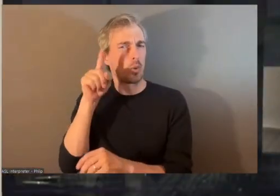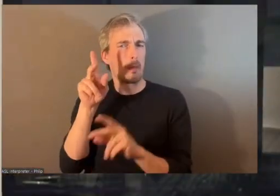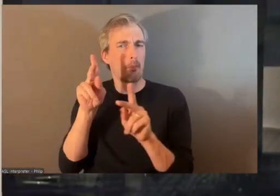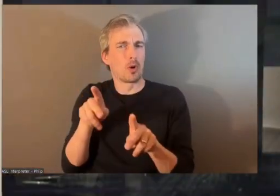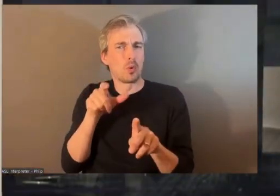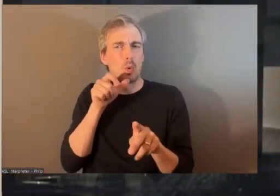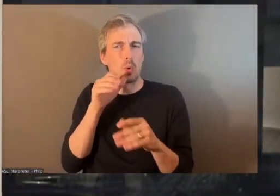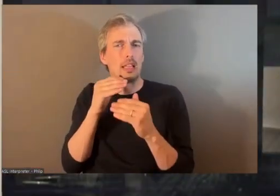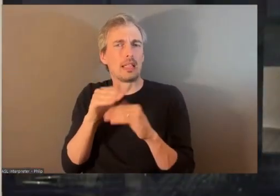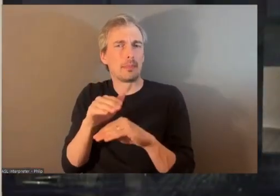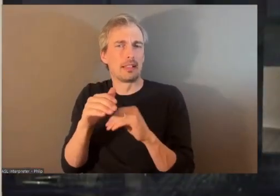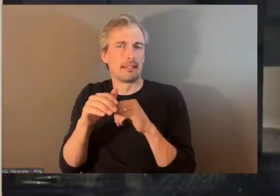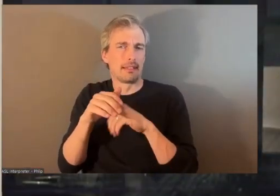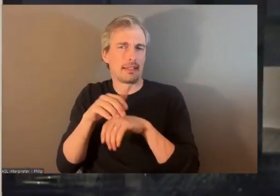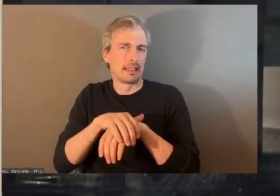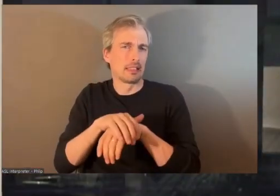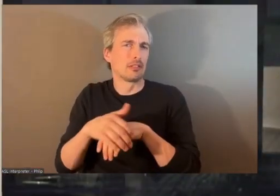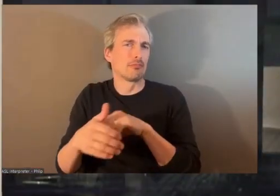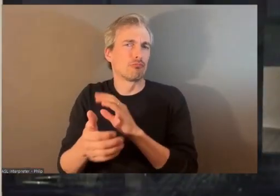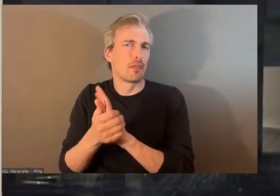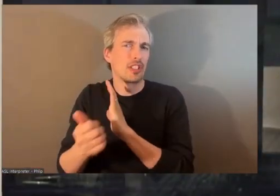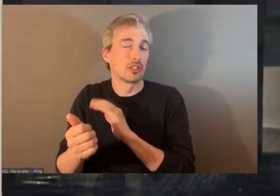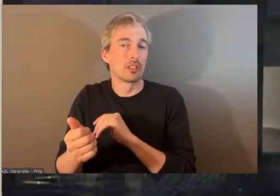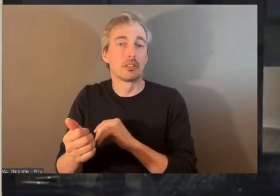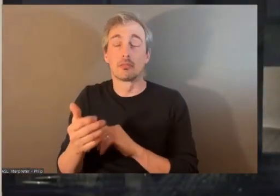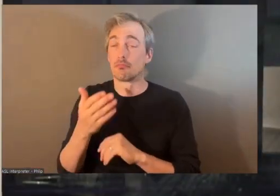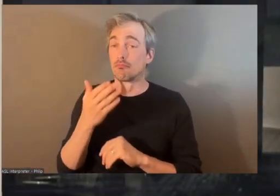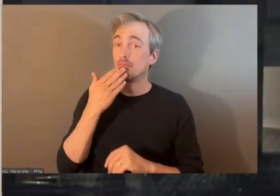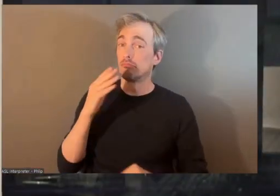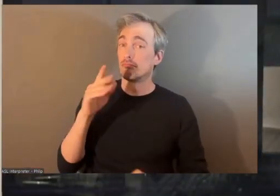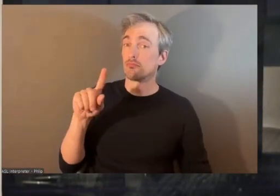I feel like there are some icons that are pretty easy to understand, that